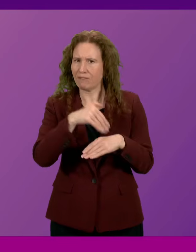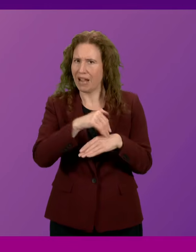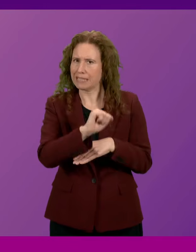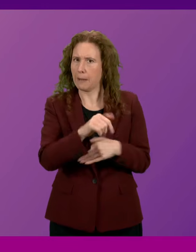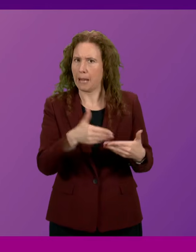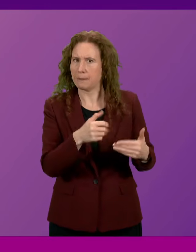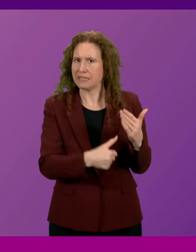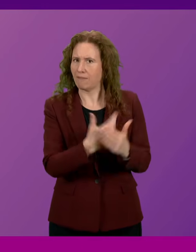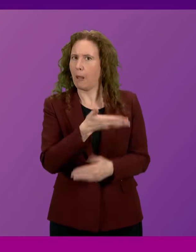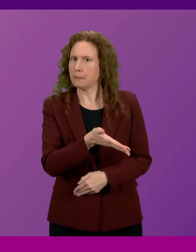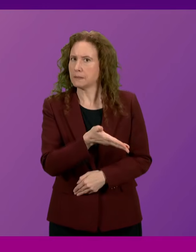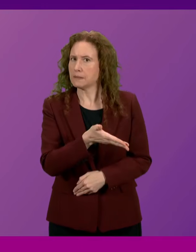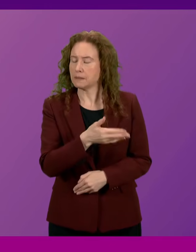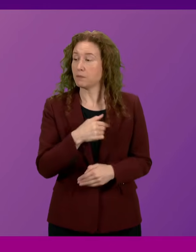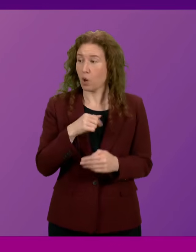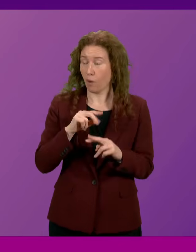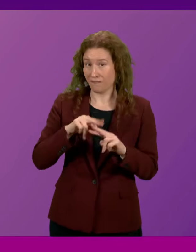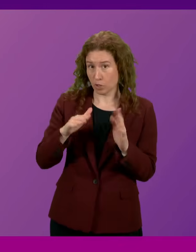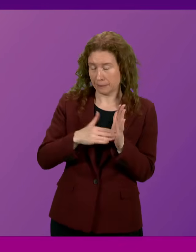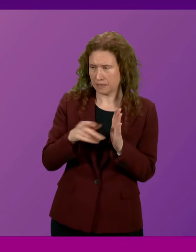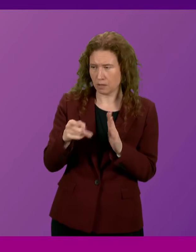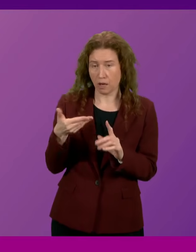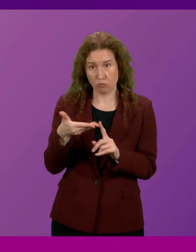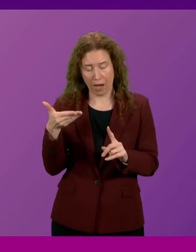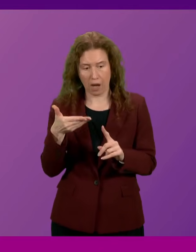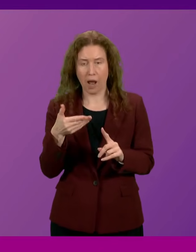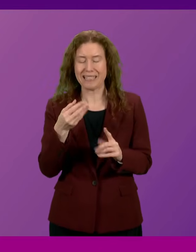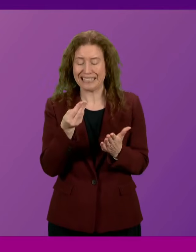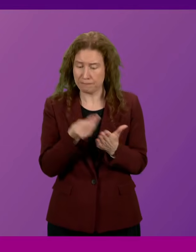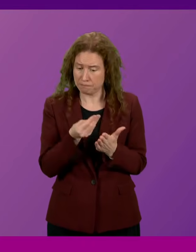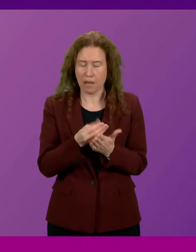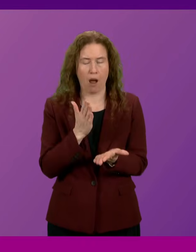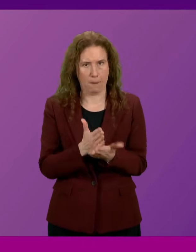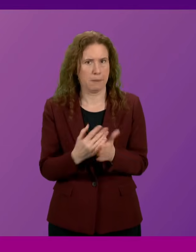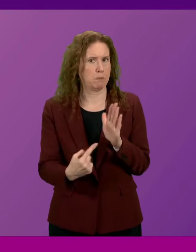Does the First Minister recognise how much income matters to a baby’s development,